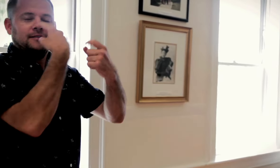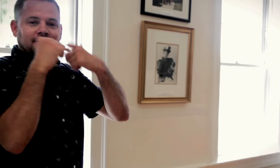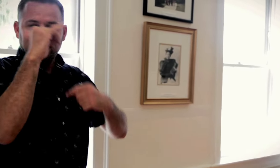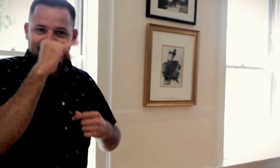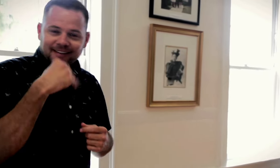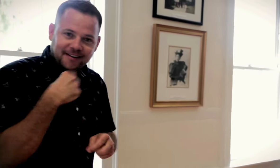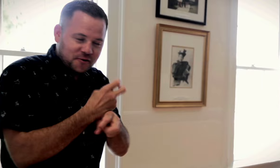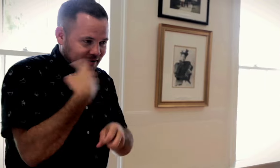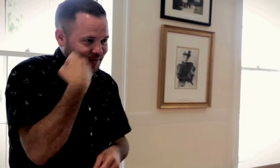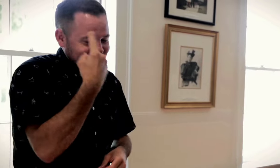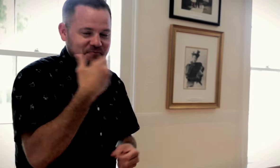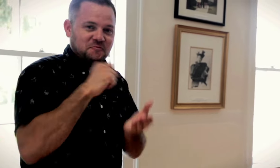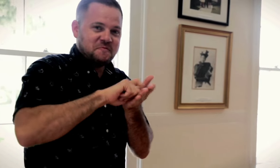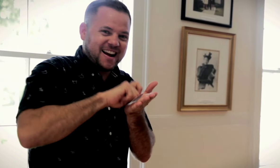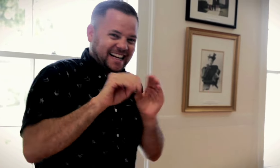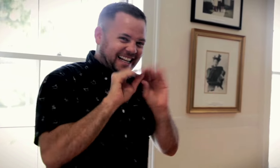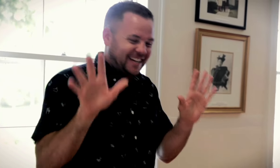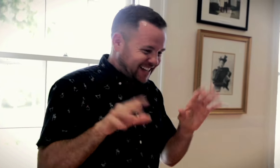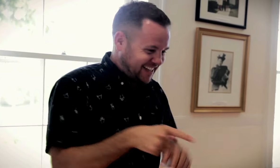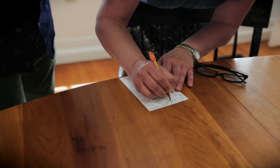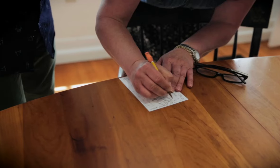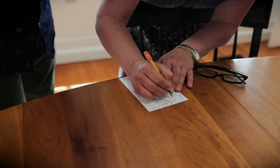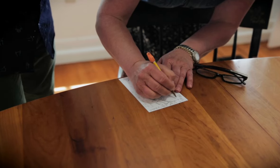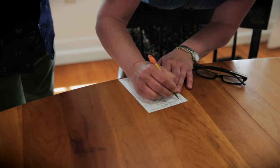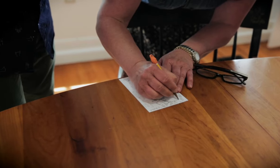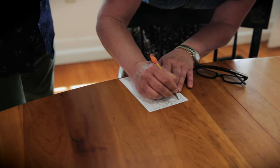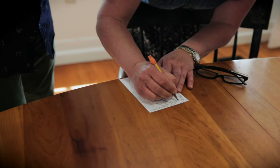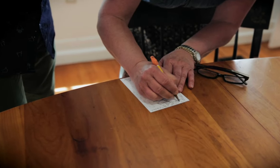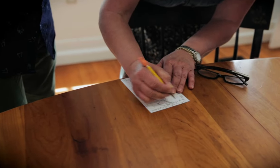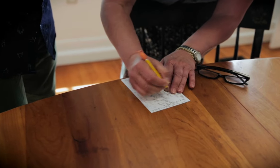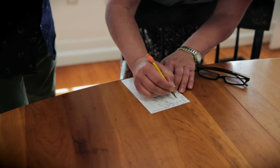I've got to read her lips amid her spittle, making it harder to understand... In this situation, it's better to write notes.